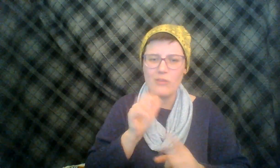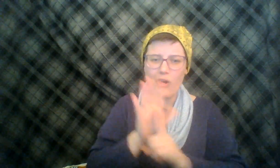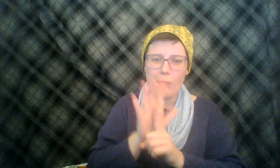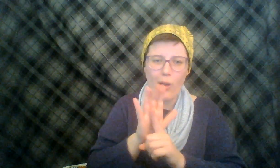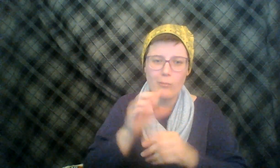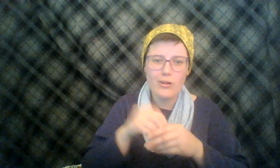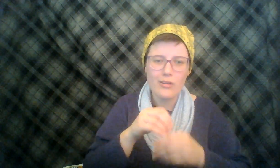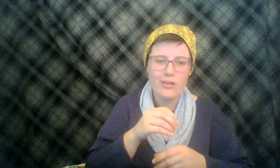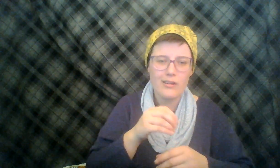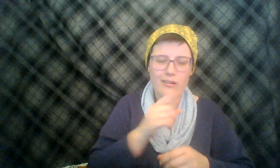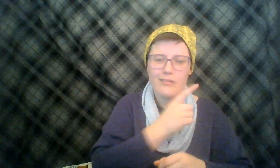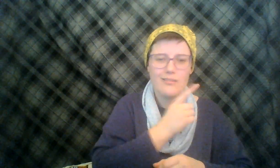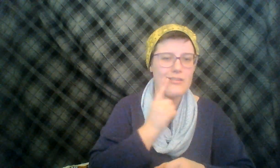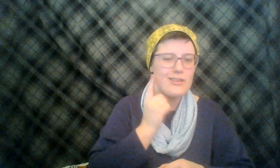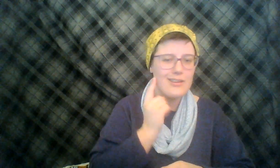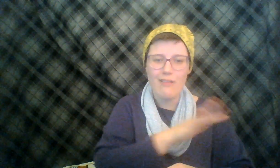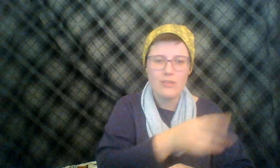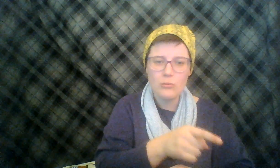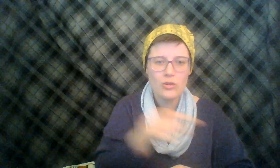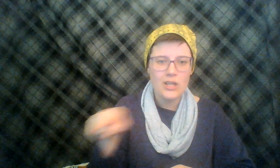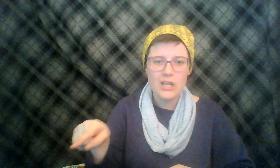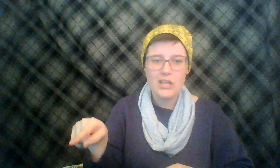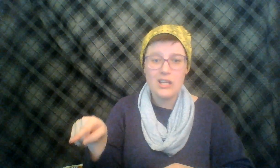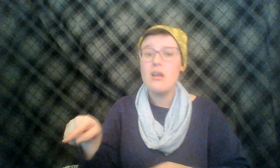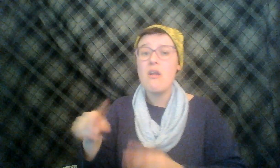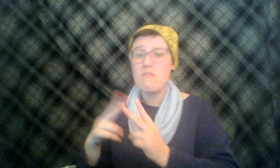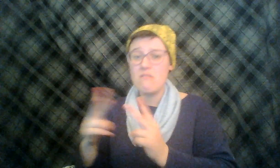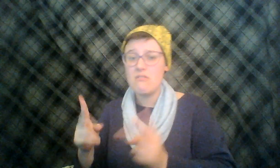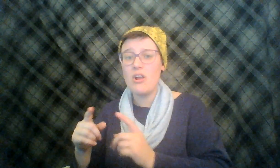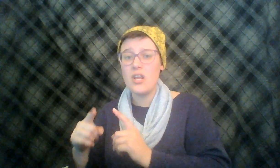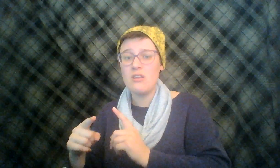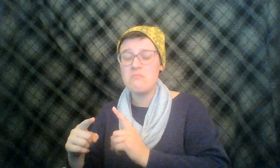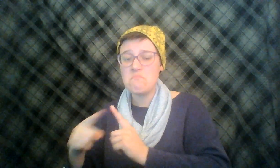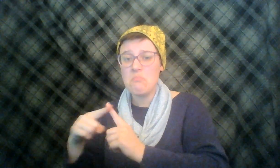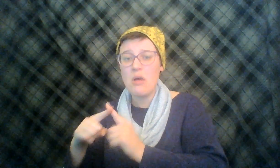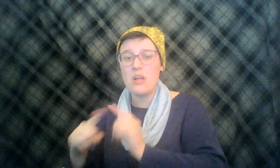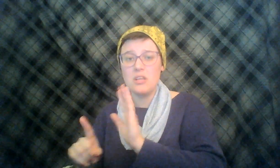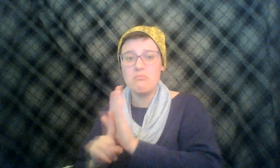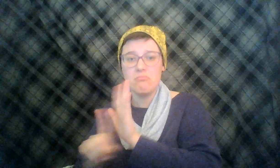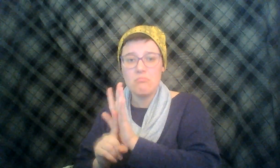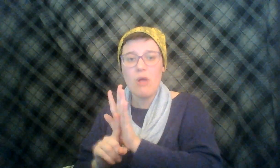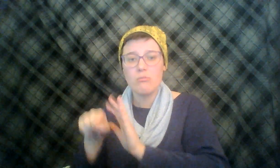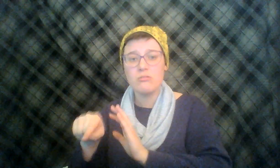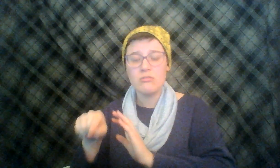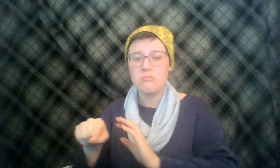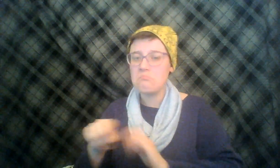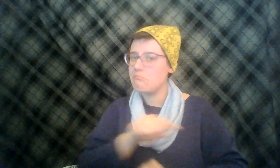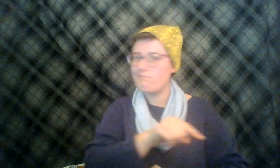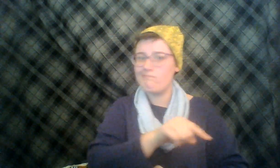not popular in the DHH community at all, but very much so in the hearing world,